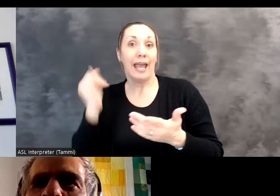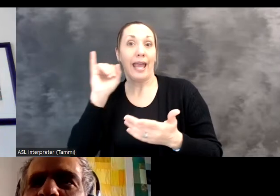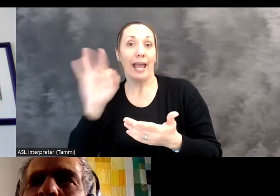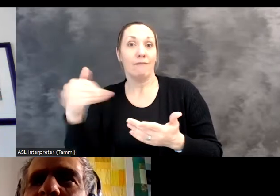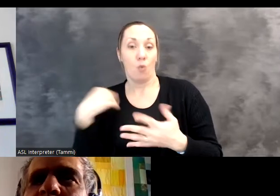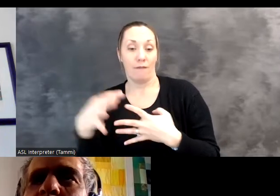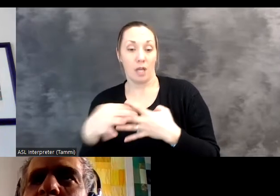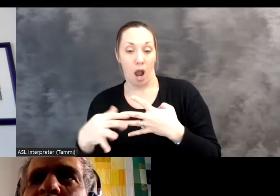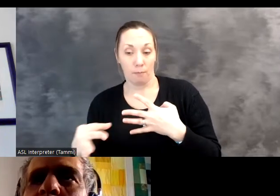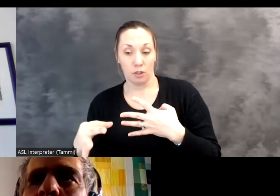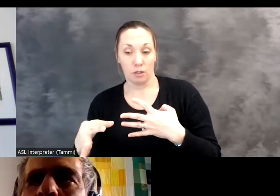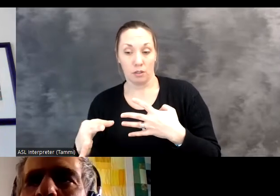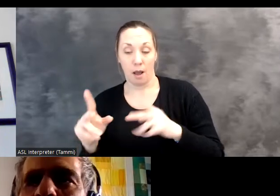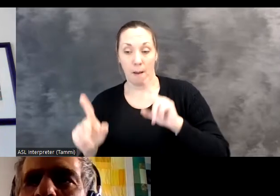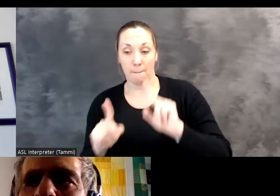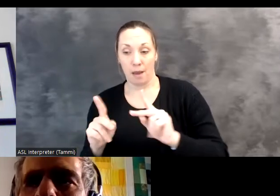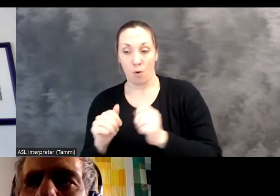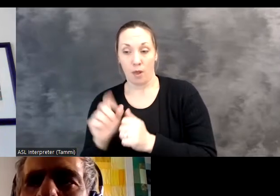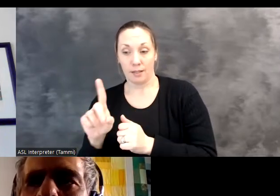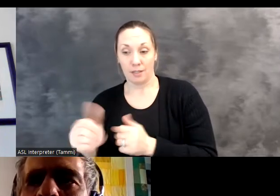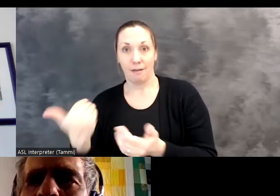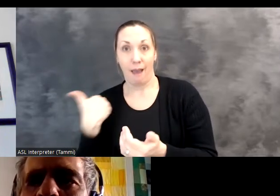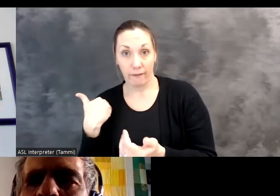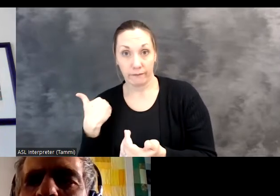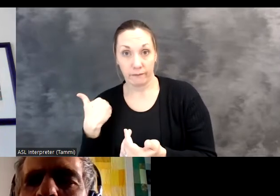imagine a world where -- begin to test out what it is